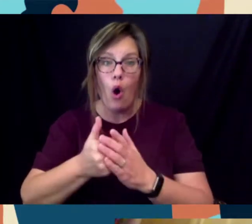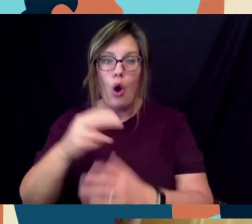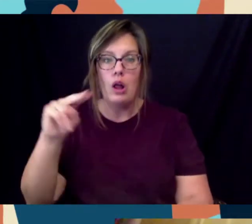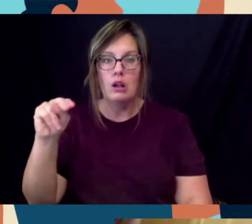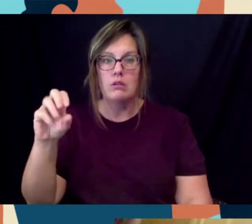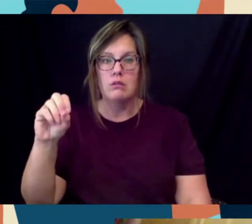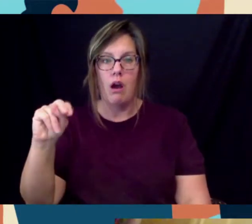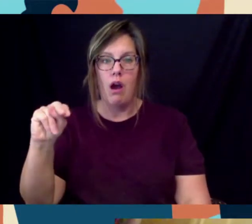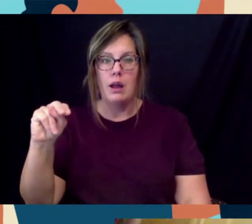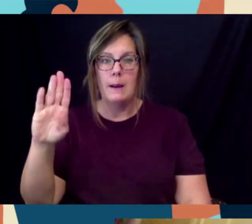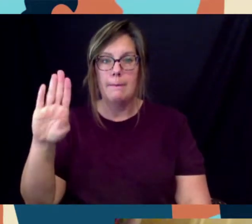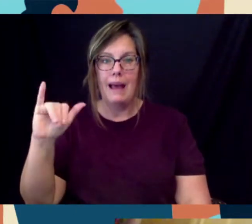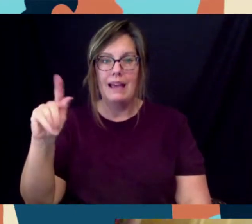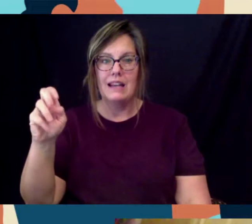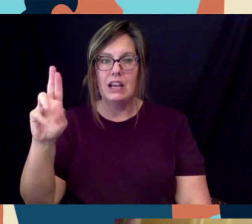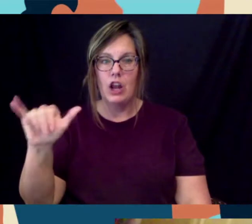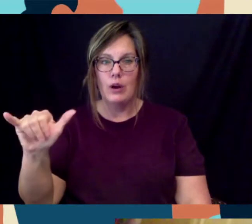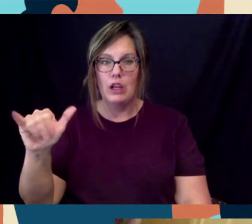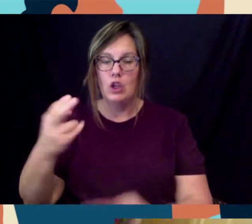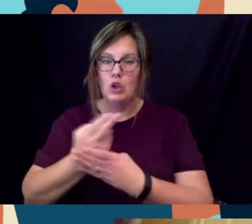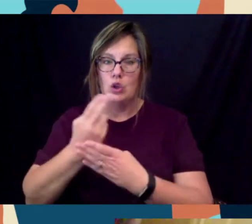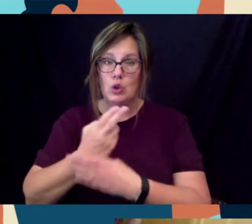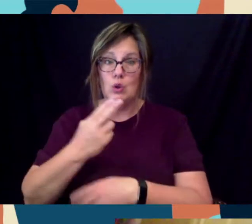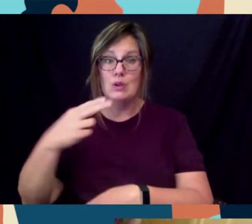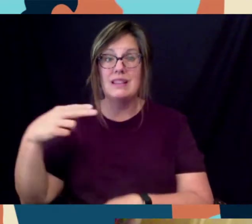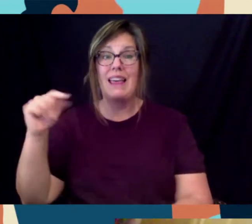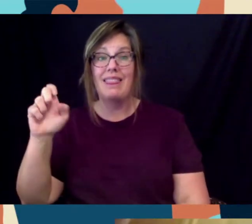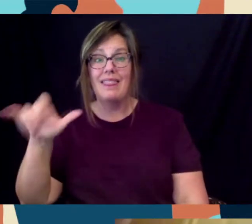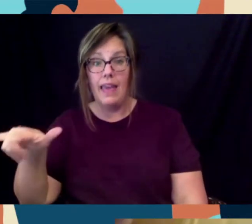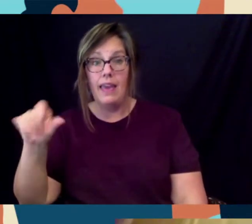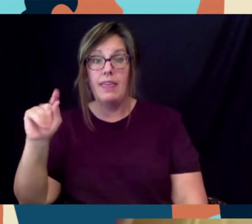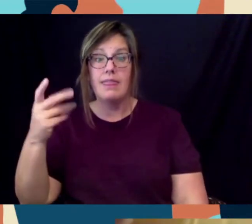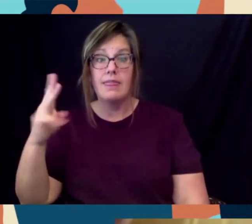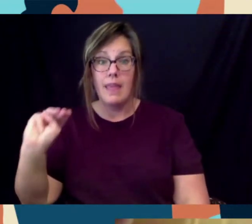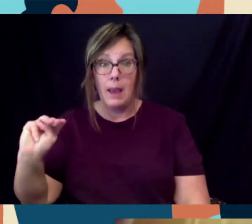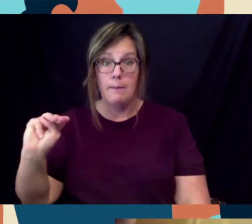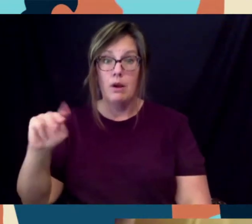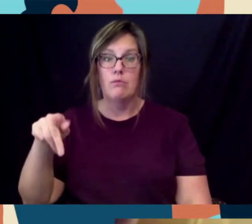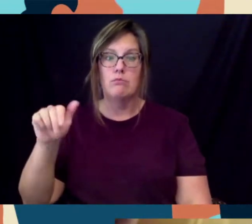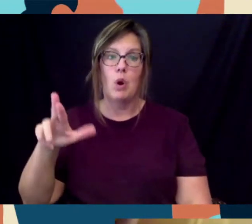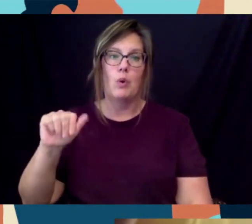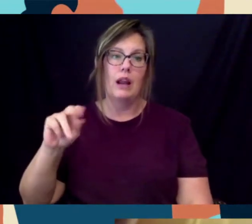or use they them pronouns at all we can use any pronouns and it doesn't change our gender identity